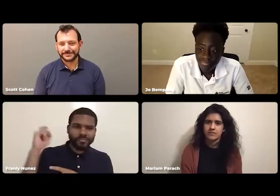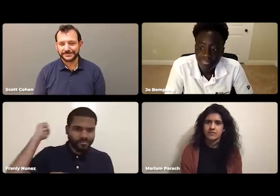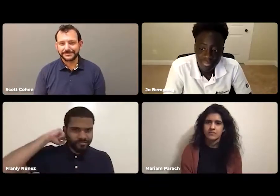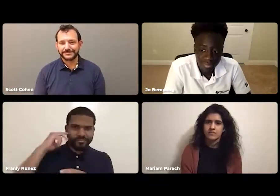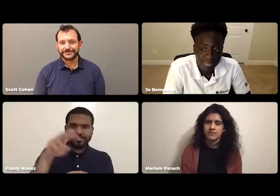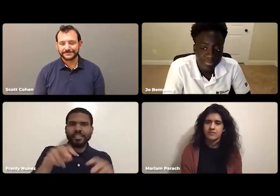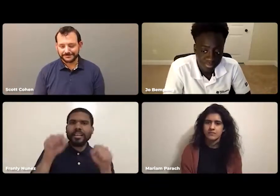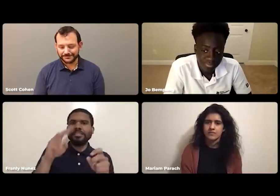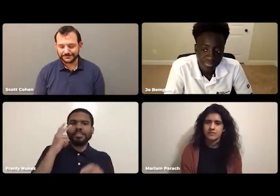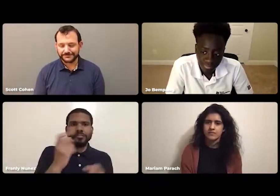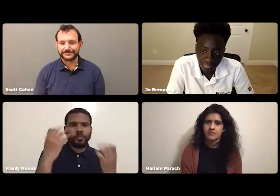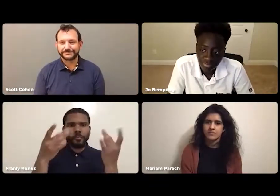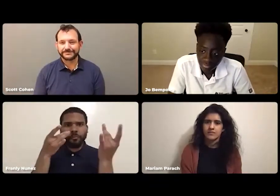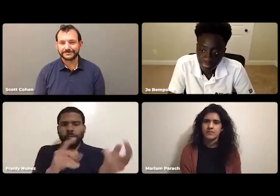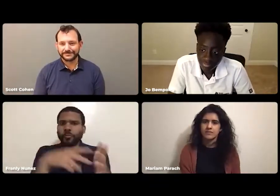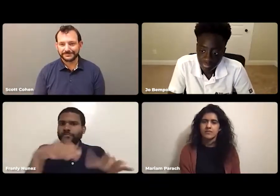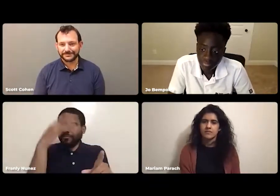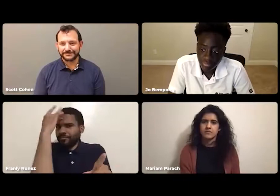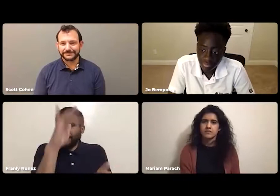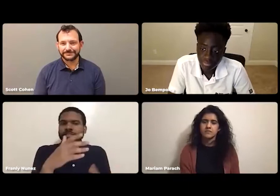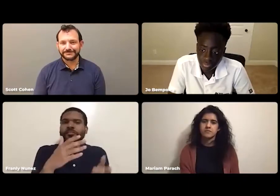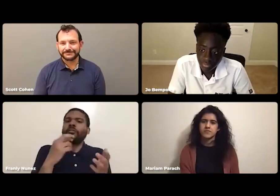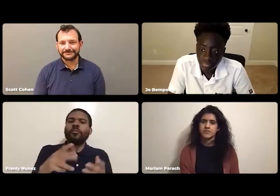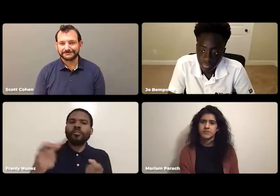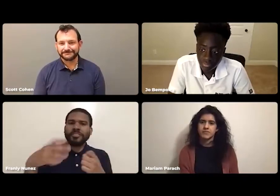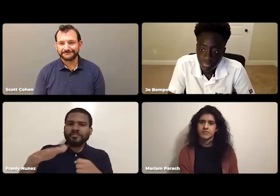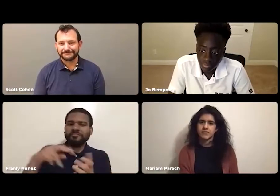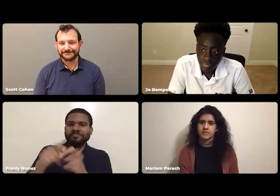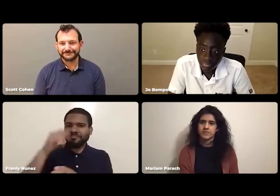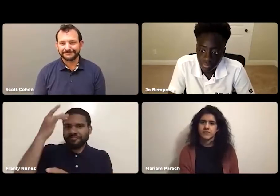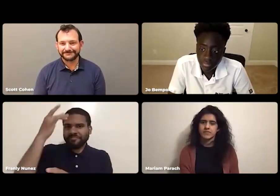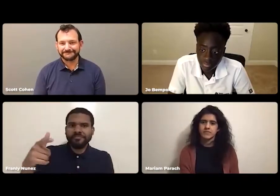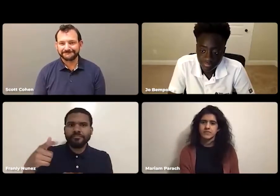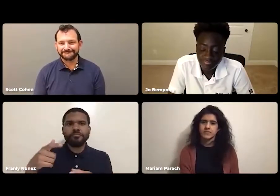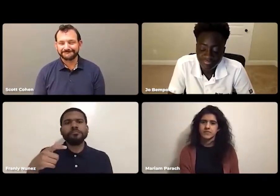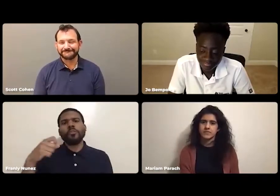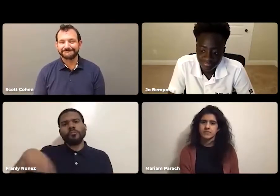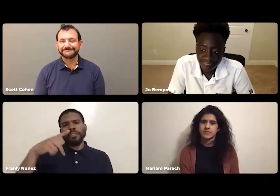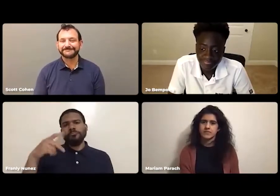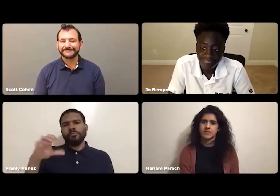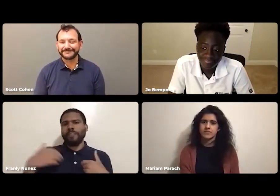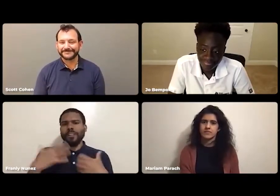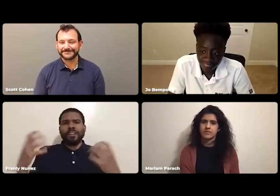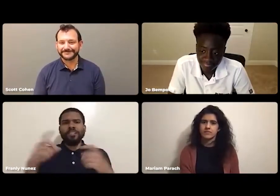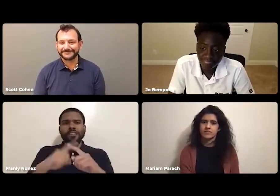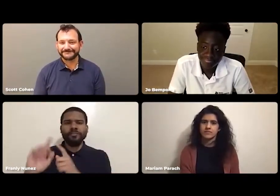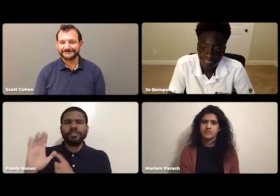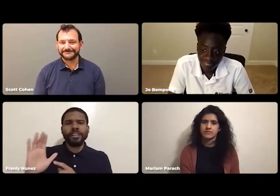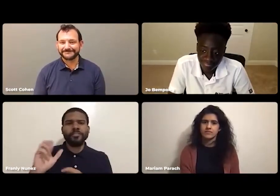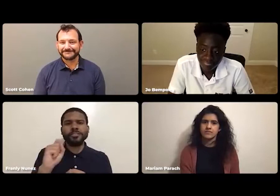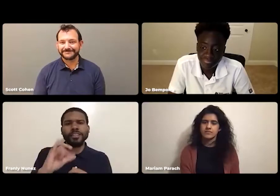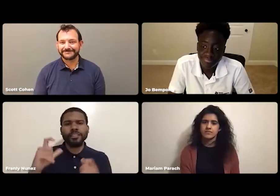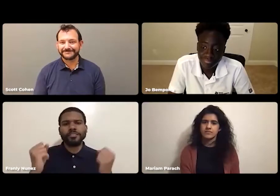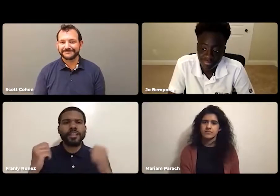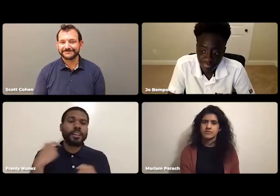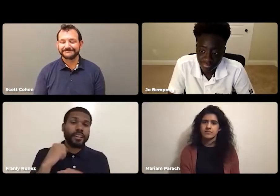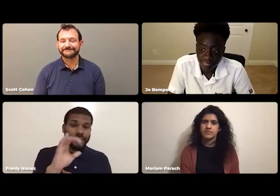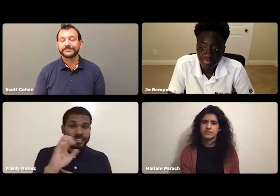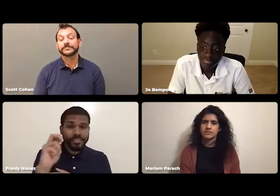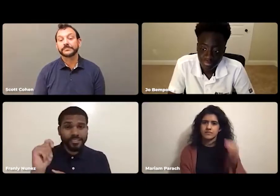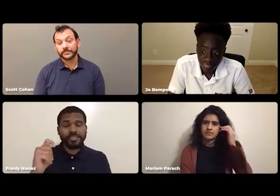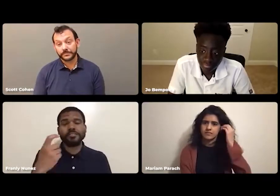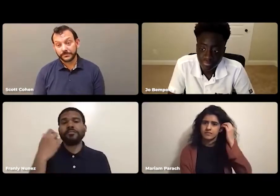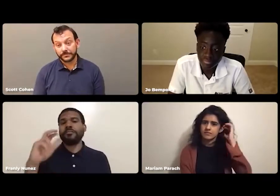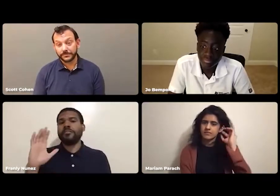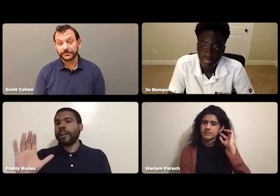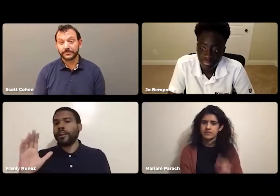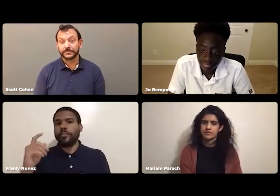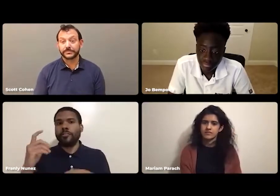They may see someone who signs clearly and want to work with them instead.